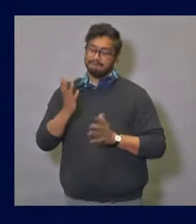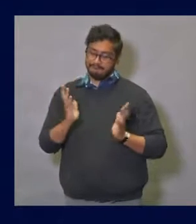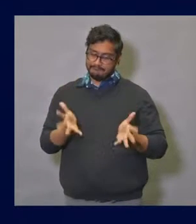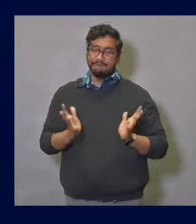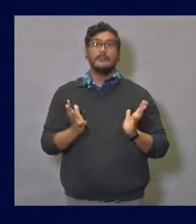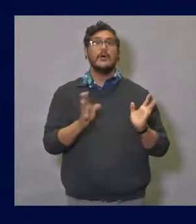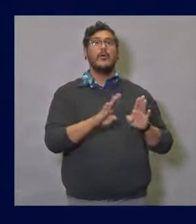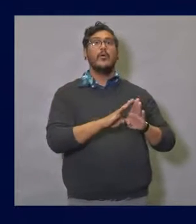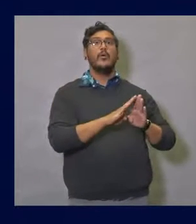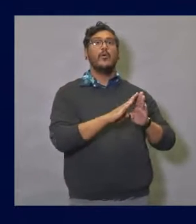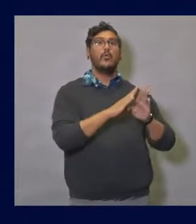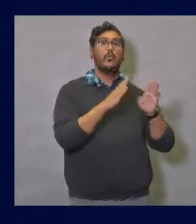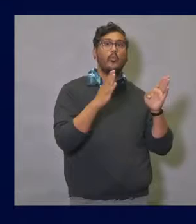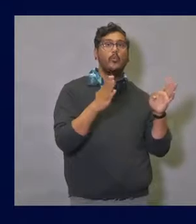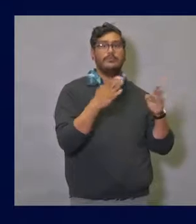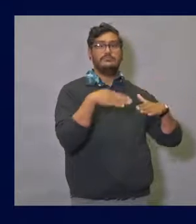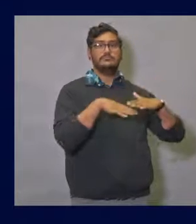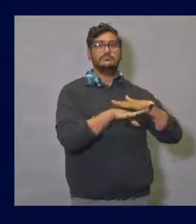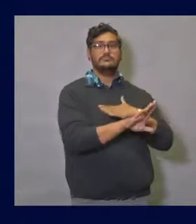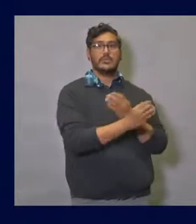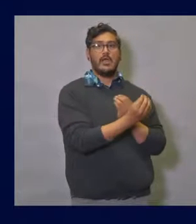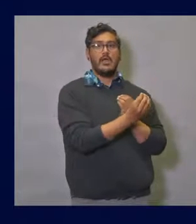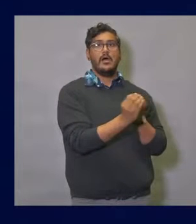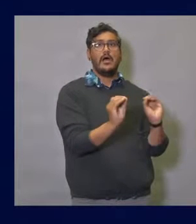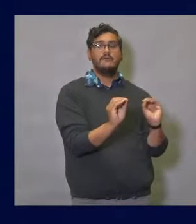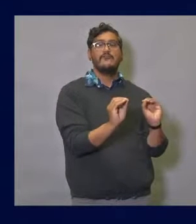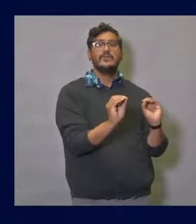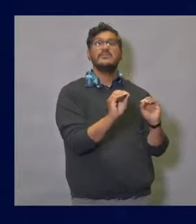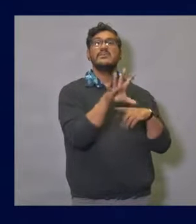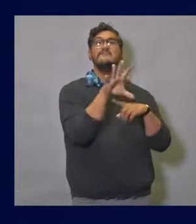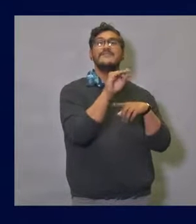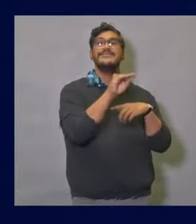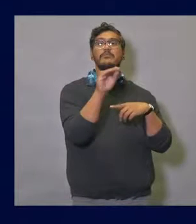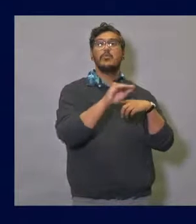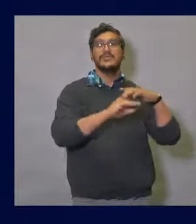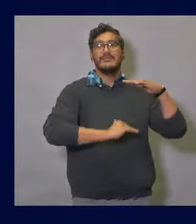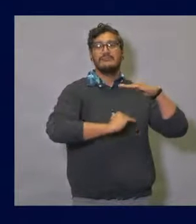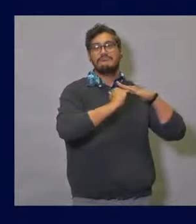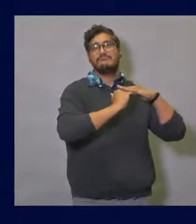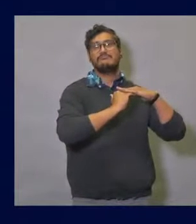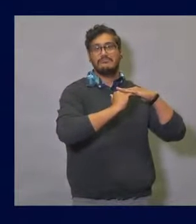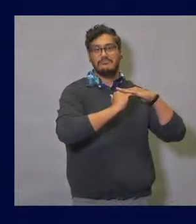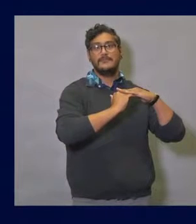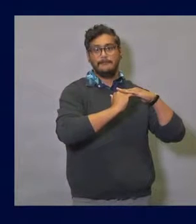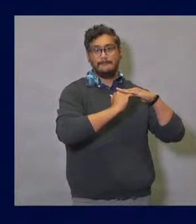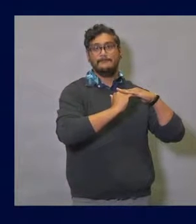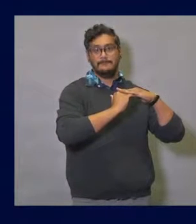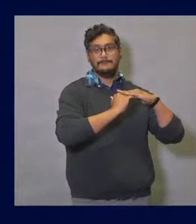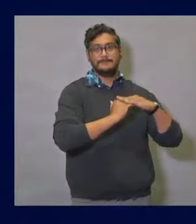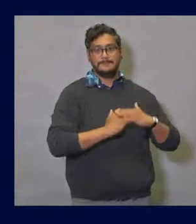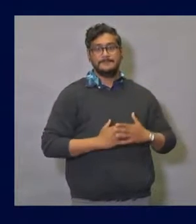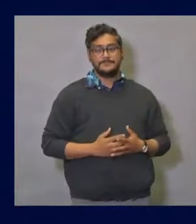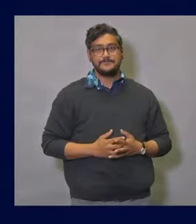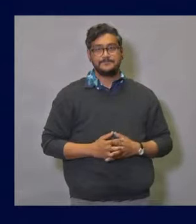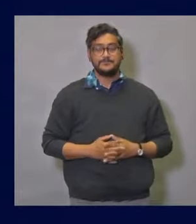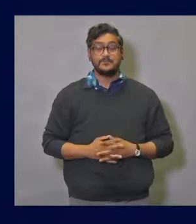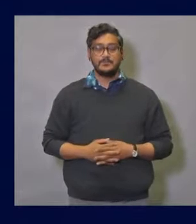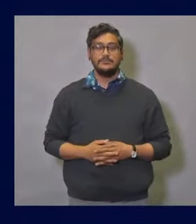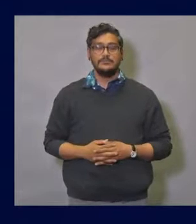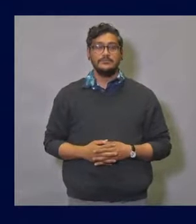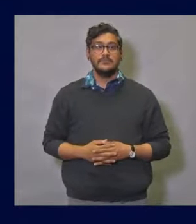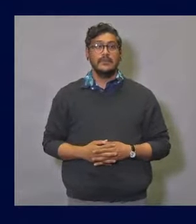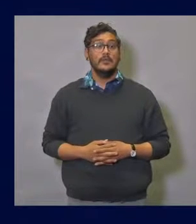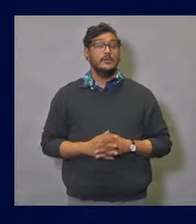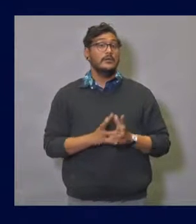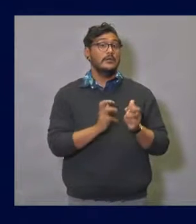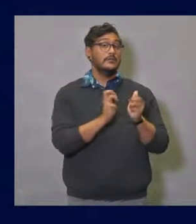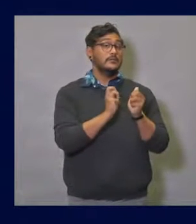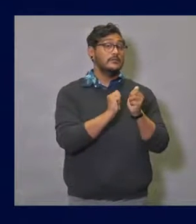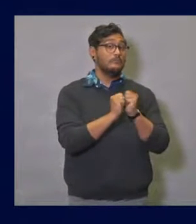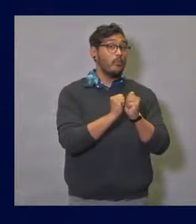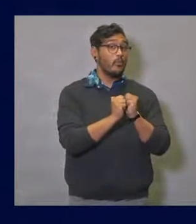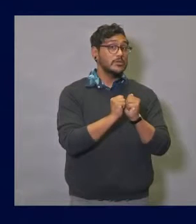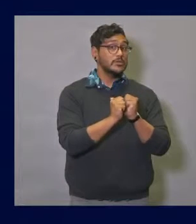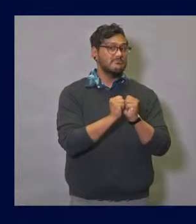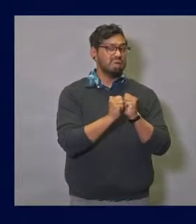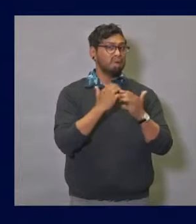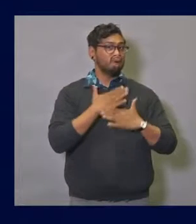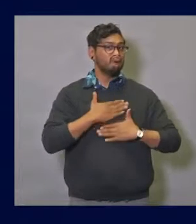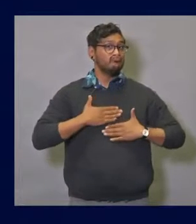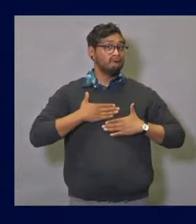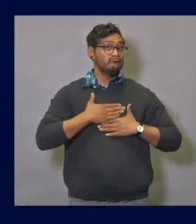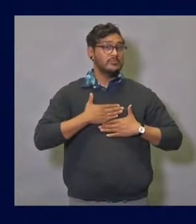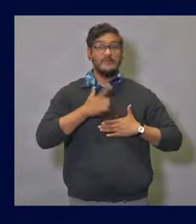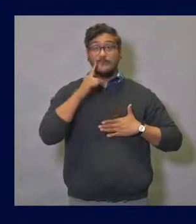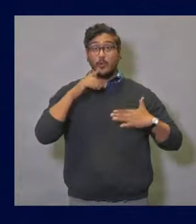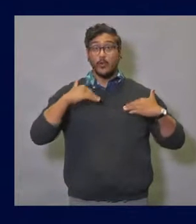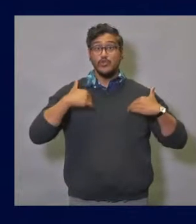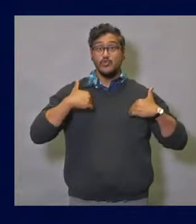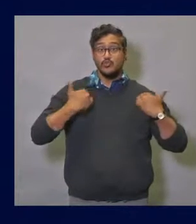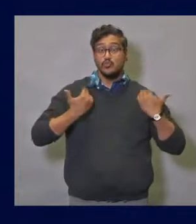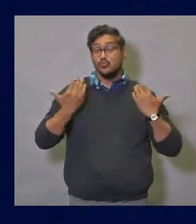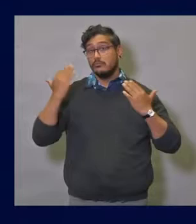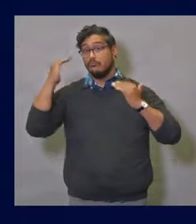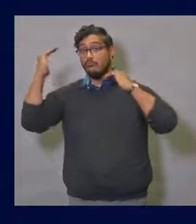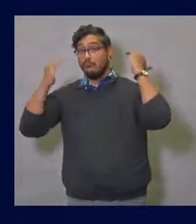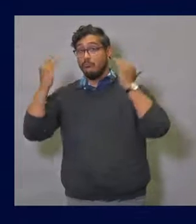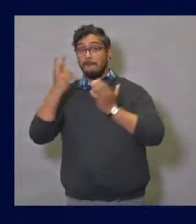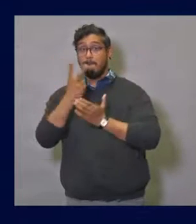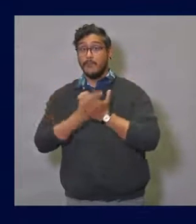NO SE PUEDEN REIZIZAR DE FORMA